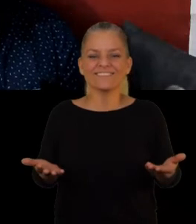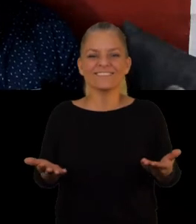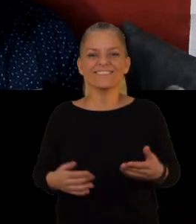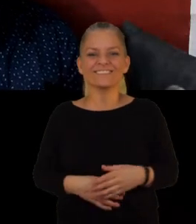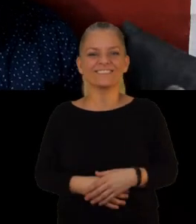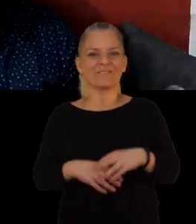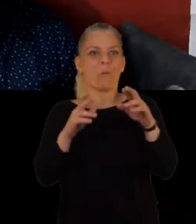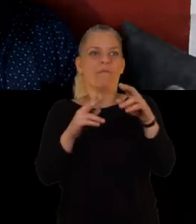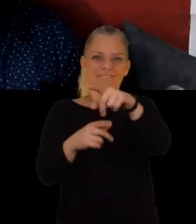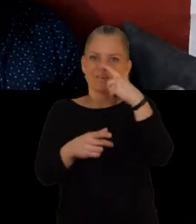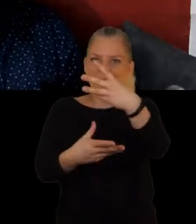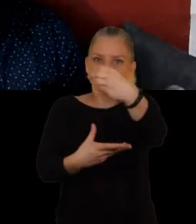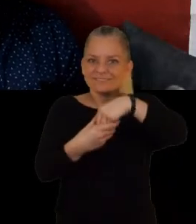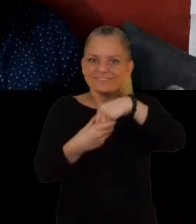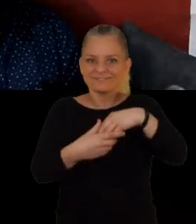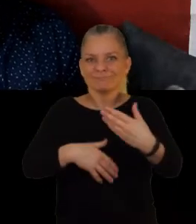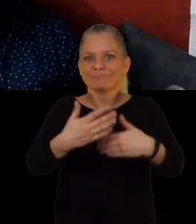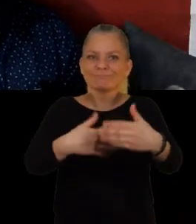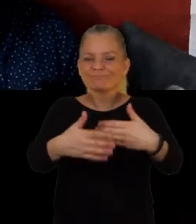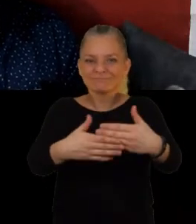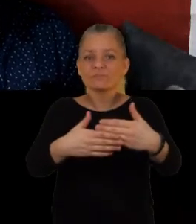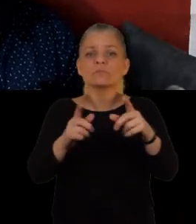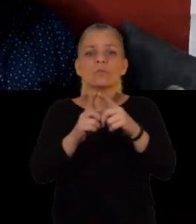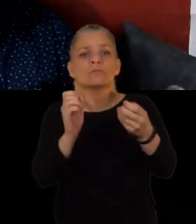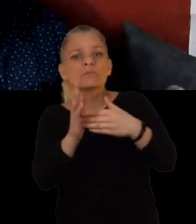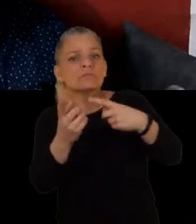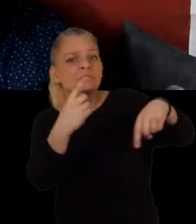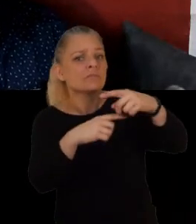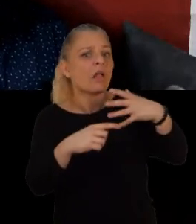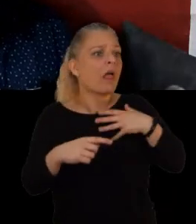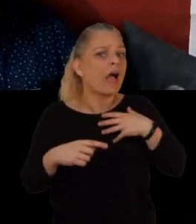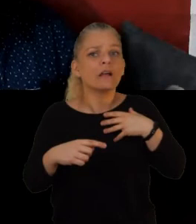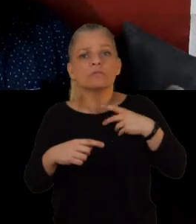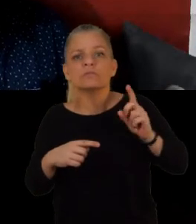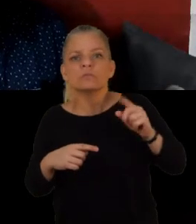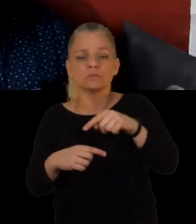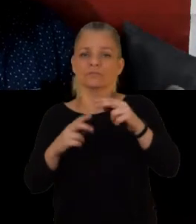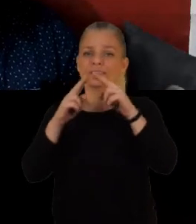as part of our future as well and hopefully you could be part of that but also for those who who